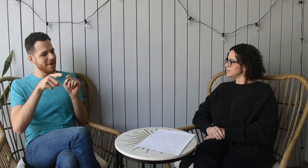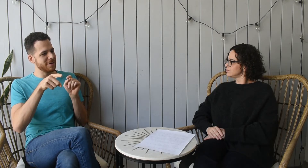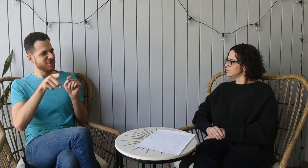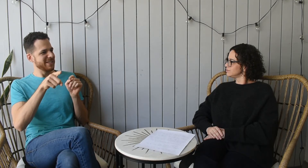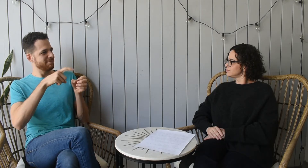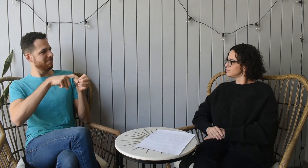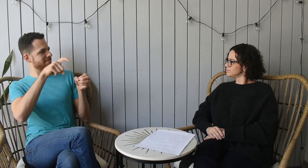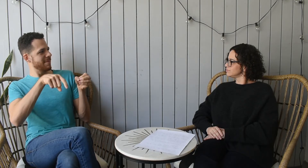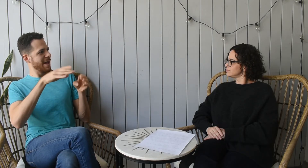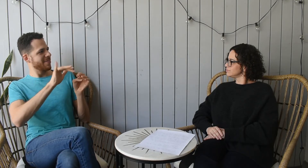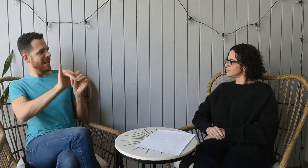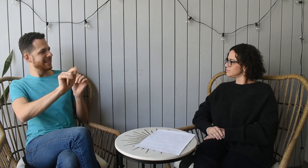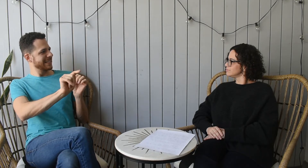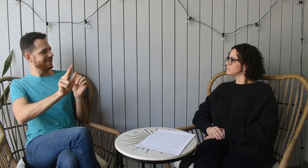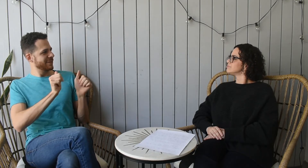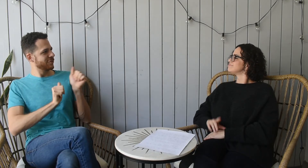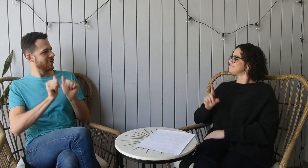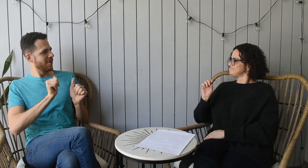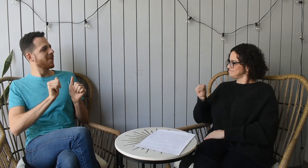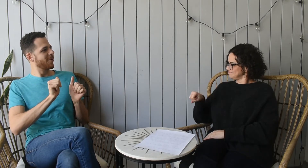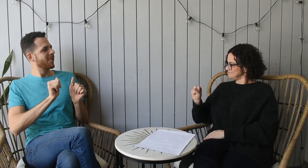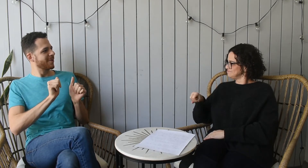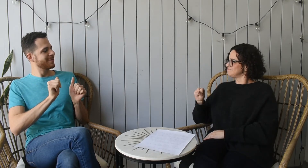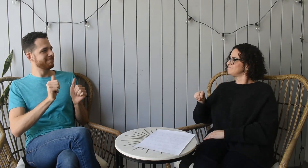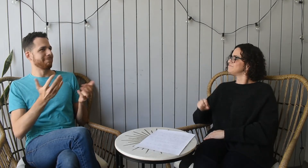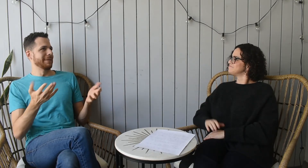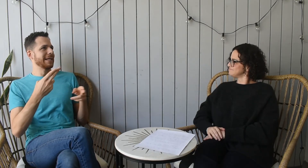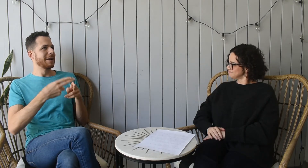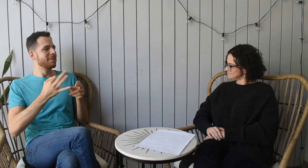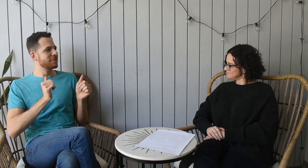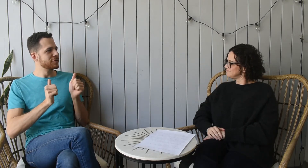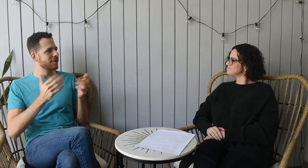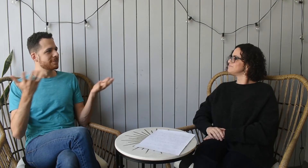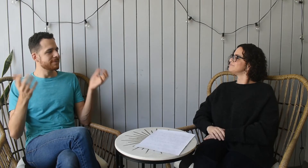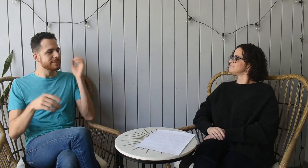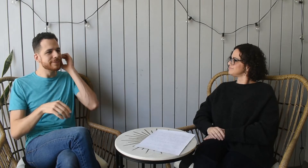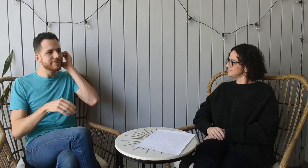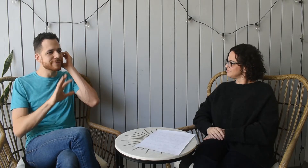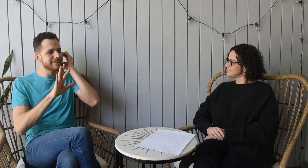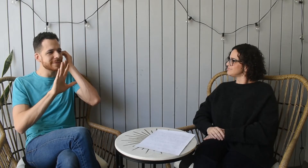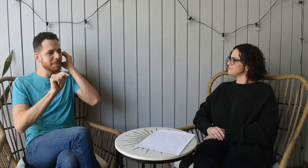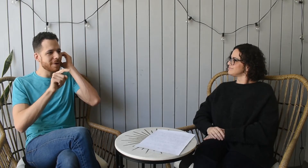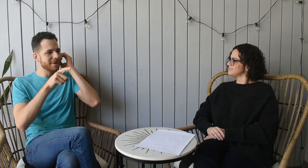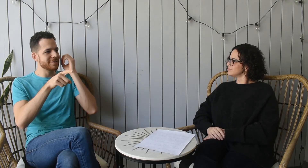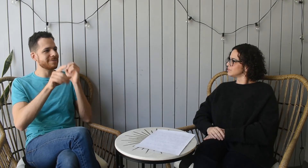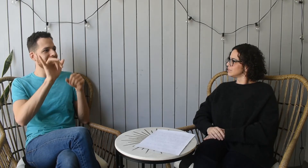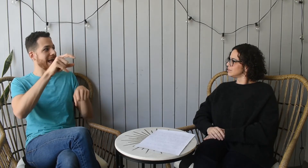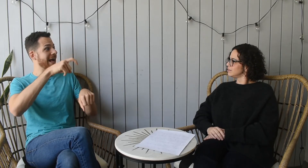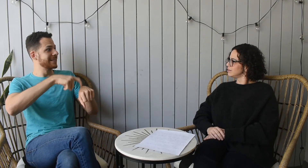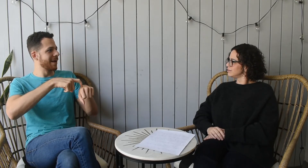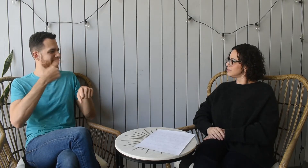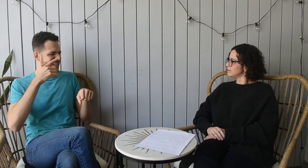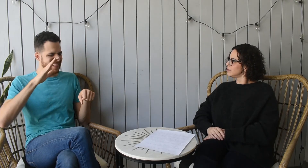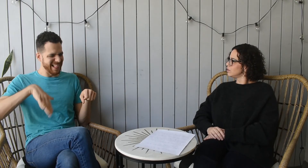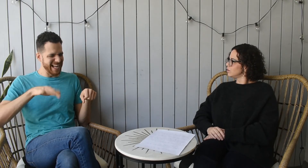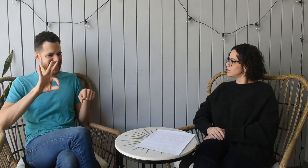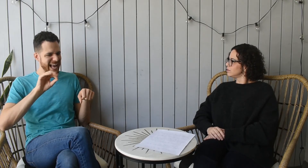but she came out on that TV show. Yes I can't remember the name. But that time during the late 90s.